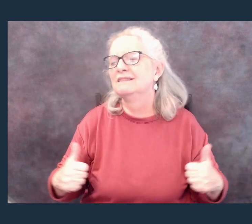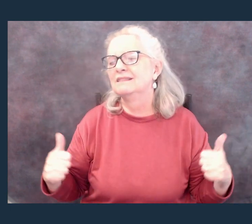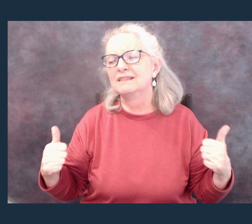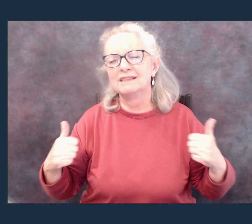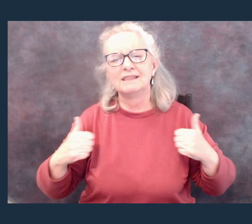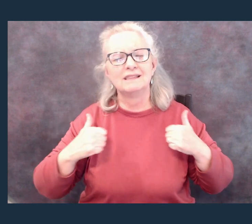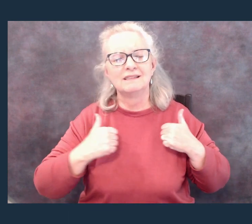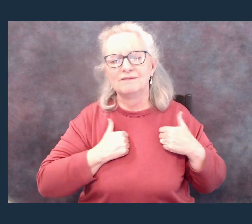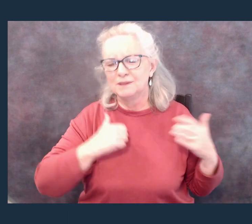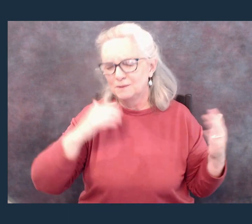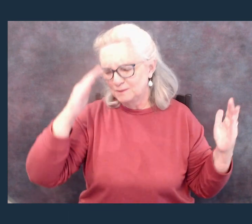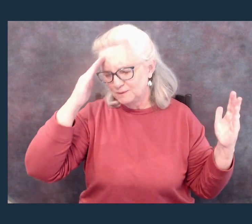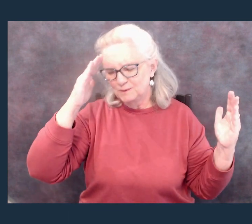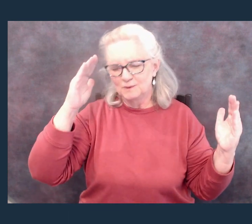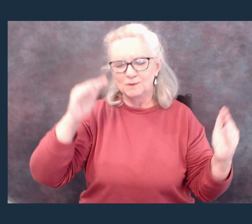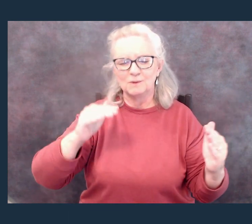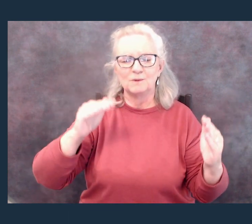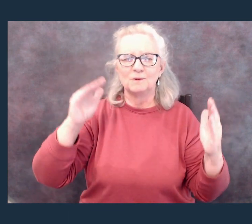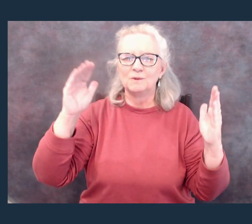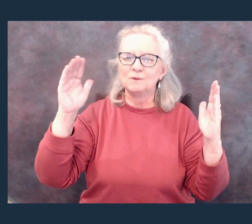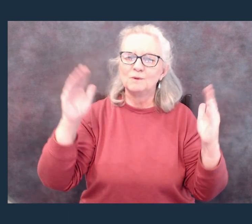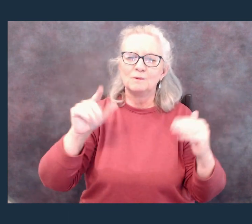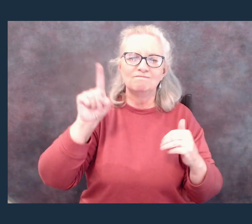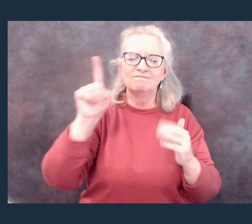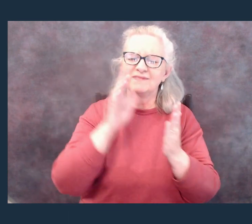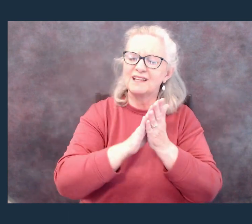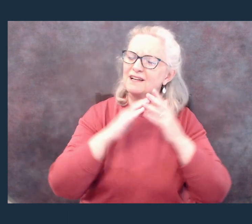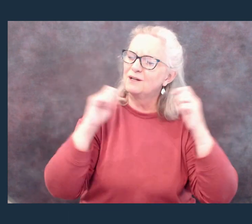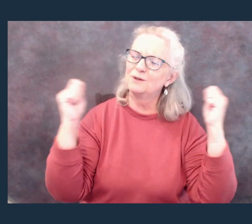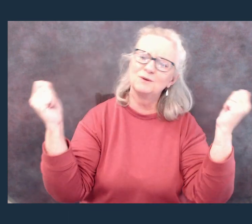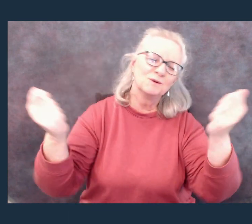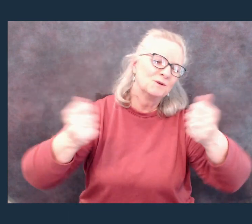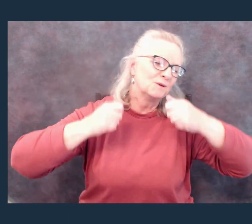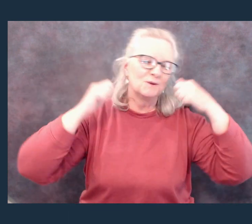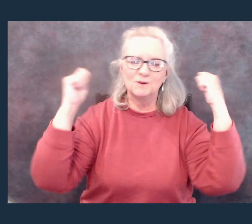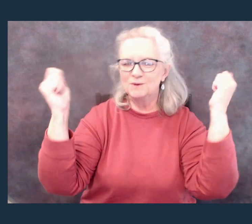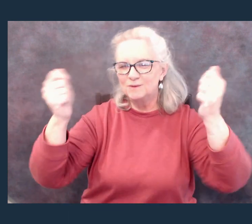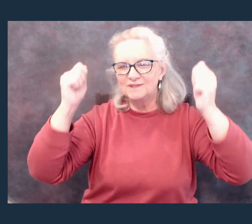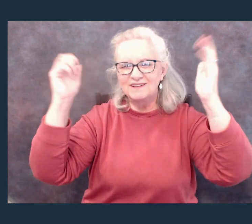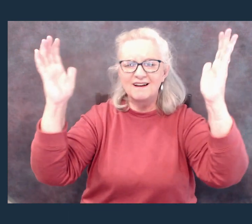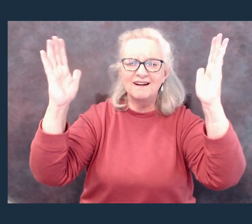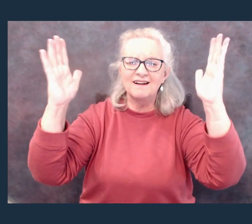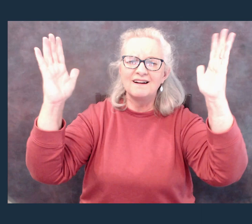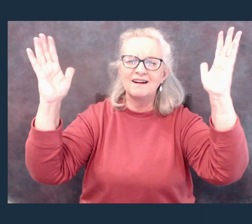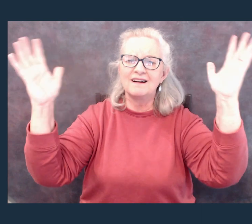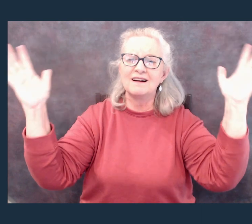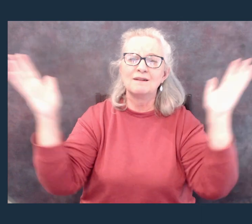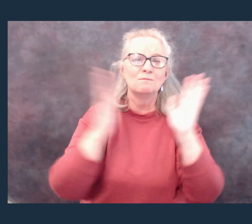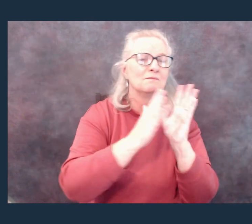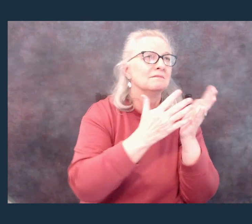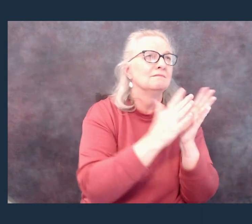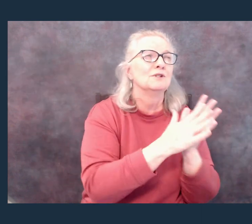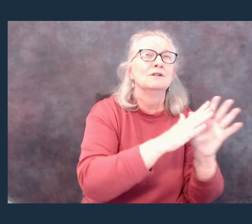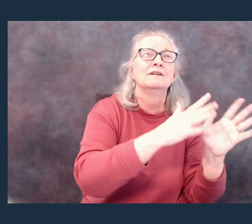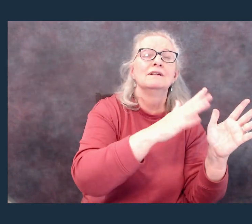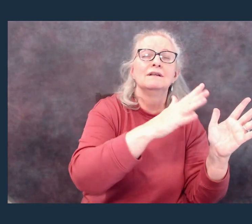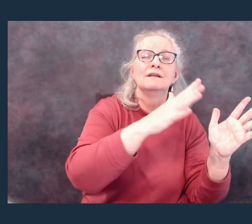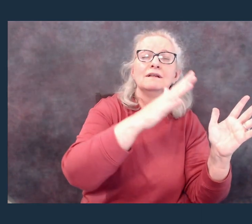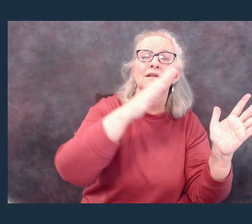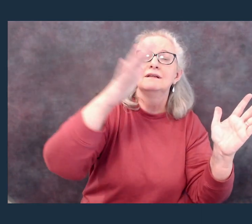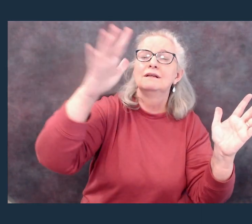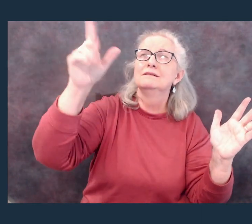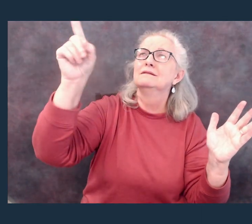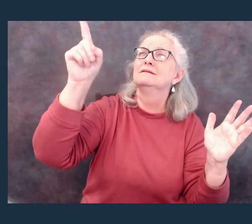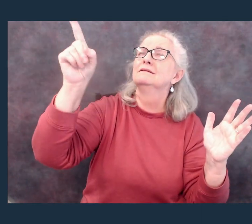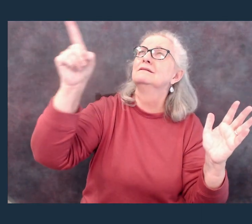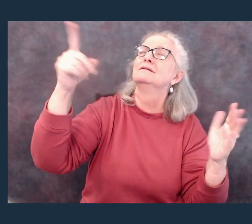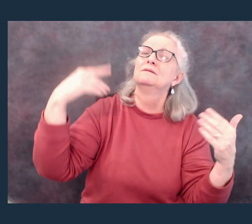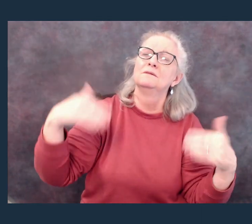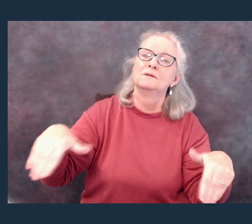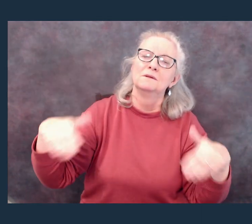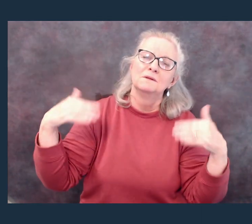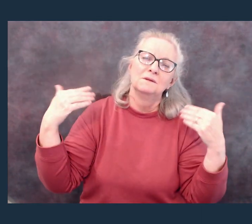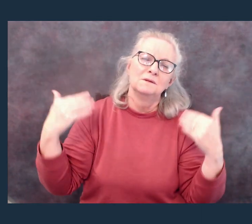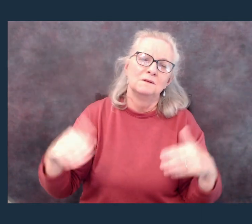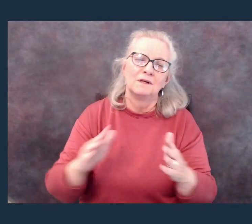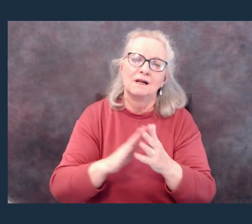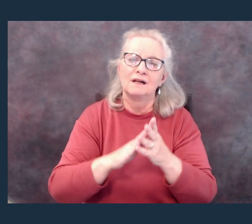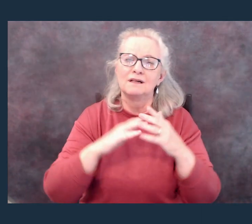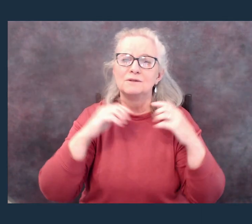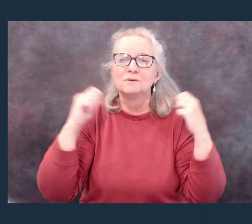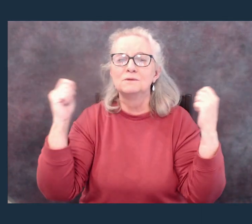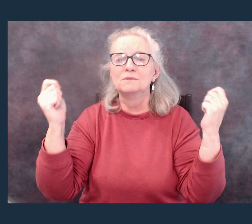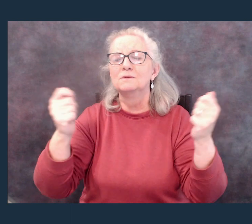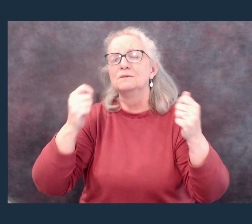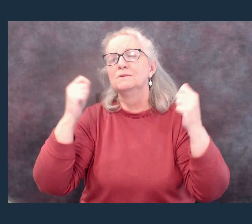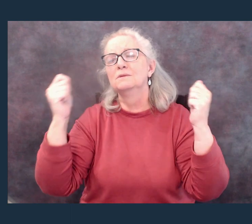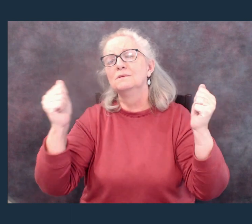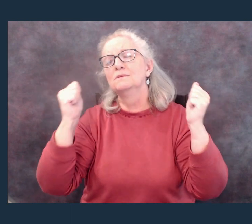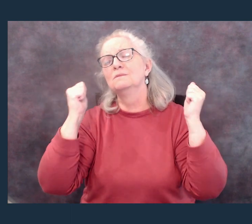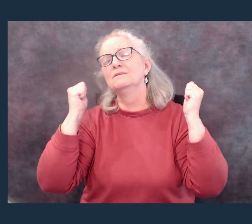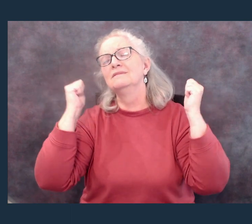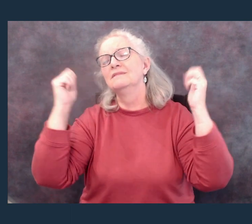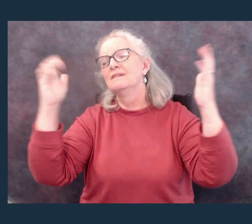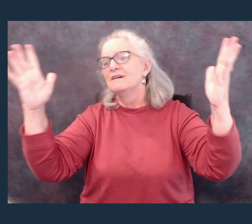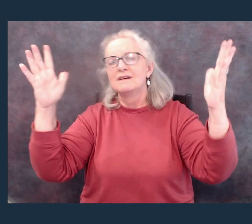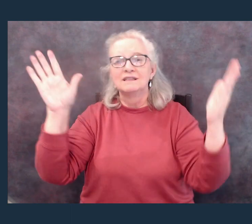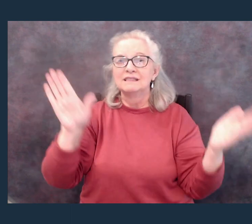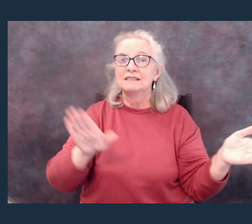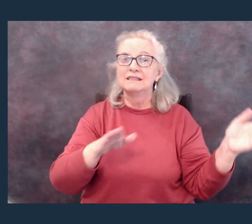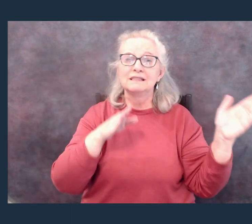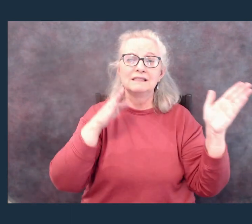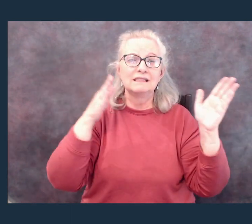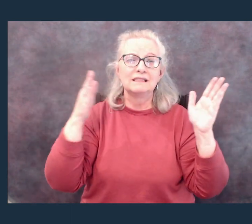Hallelujah, praise the one who set me free Hallelujah, death has lost its grip on me